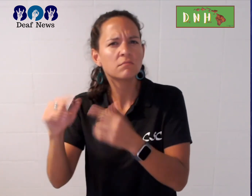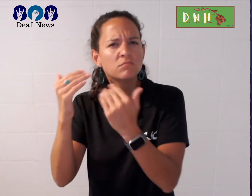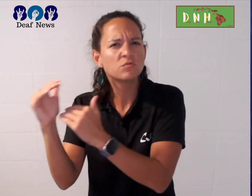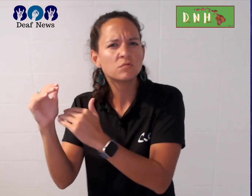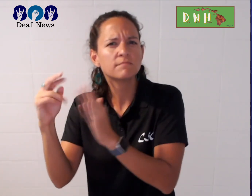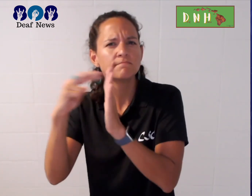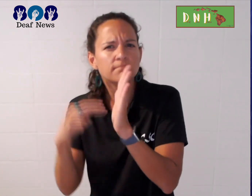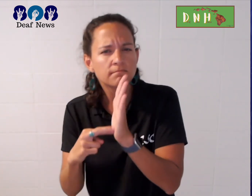Restrictions.